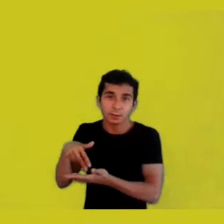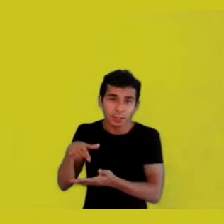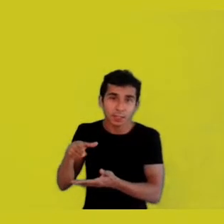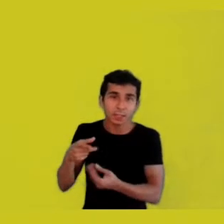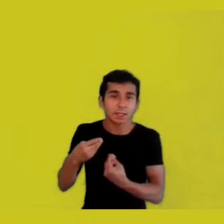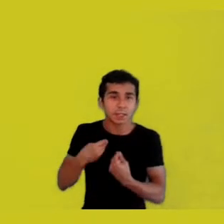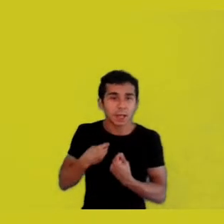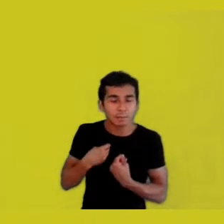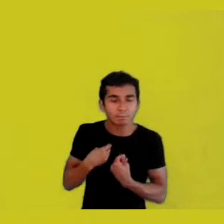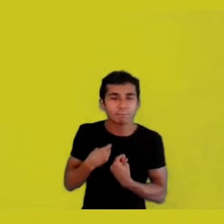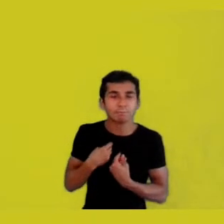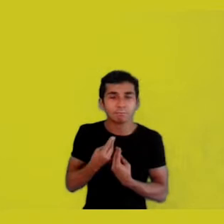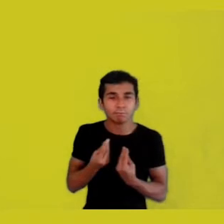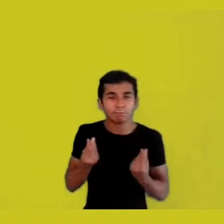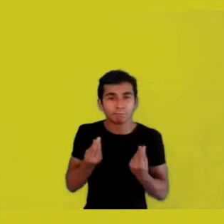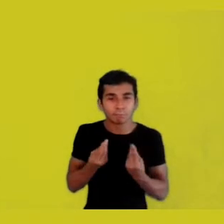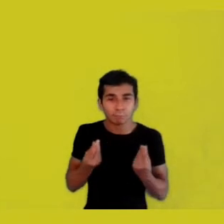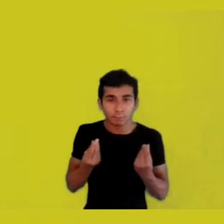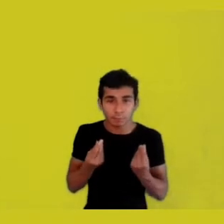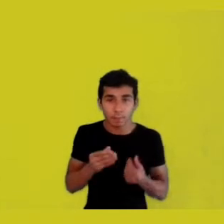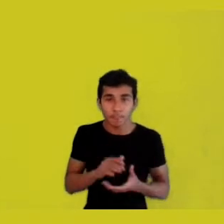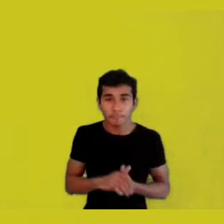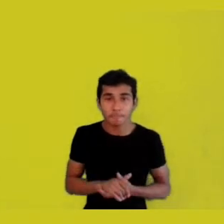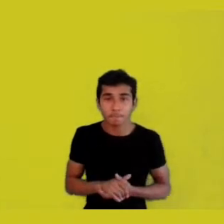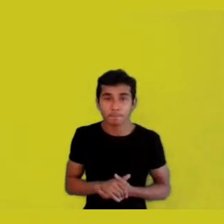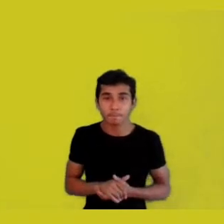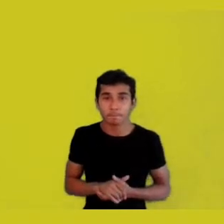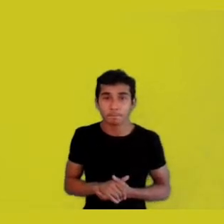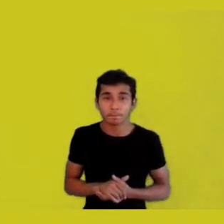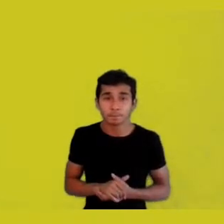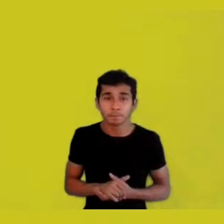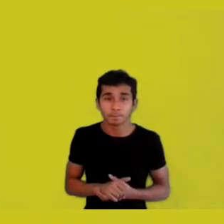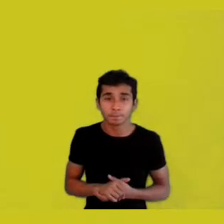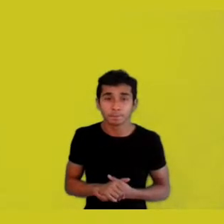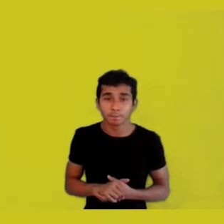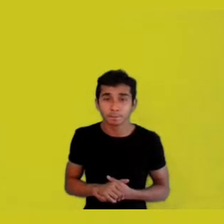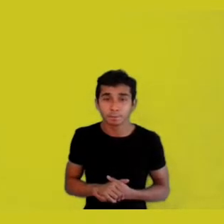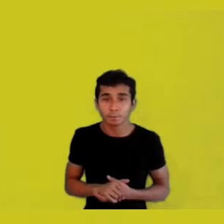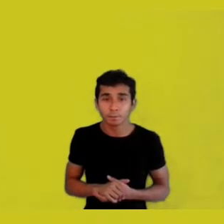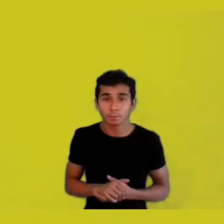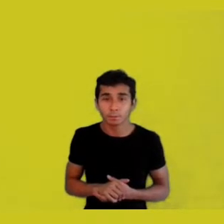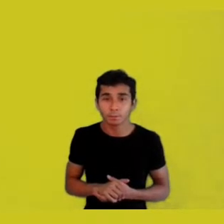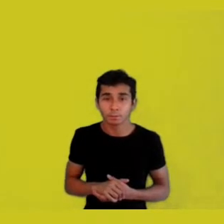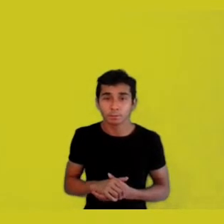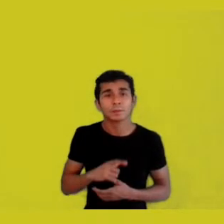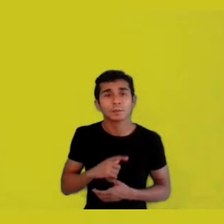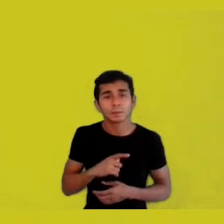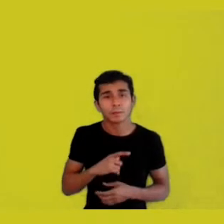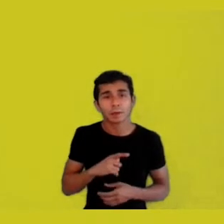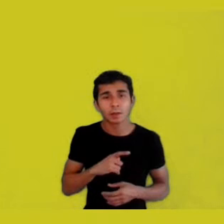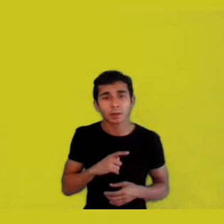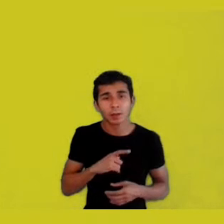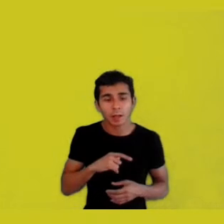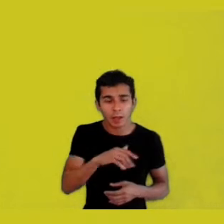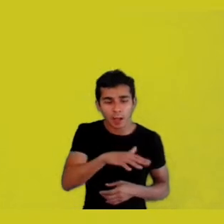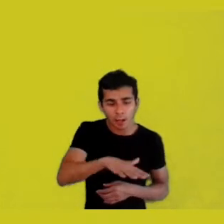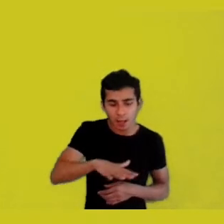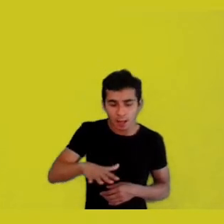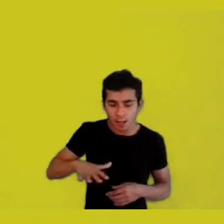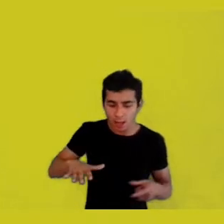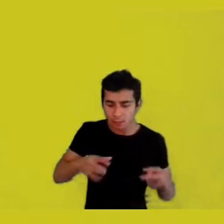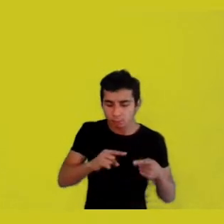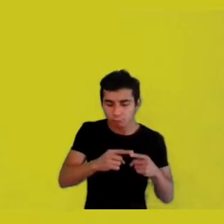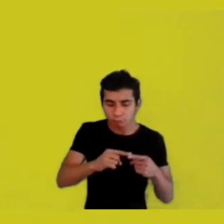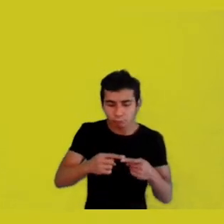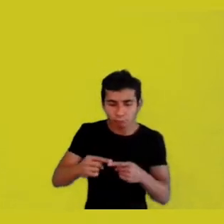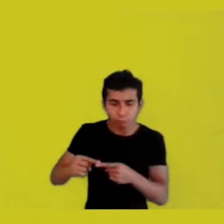I think there are ways and confluences almost on an ontological plane,